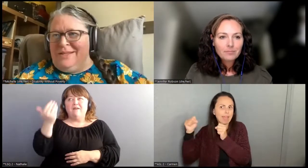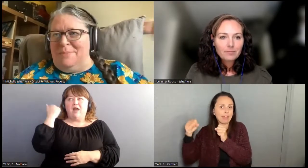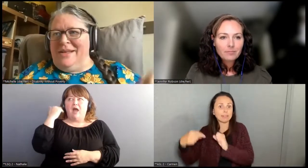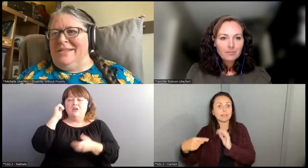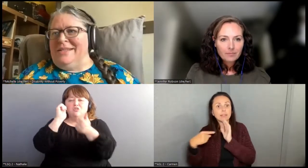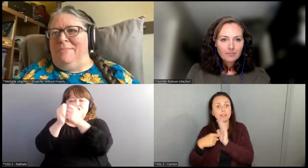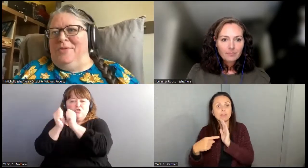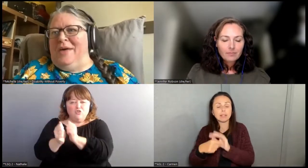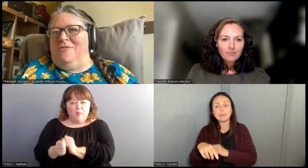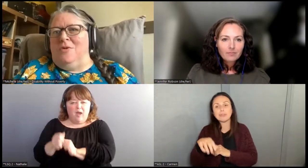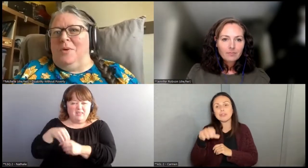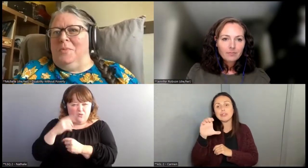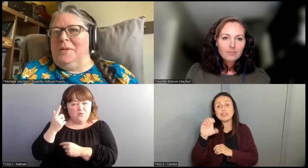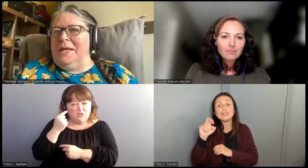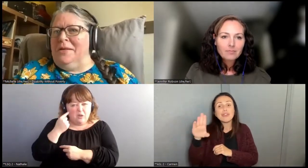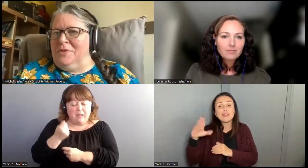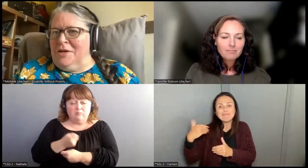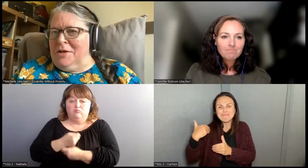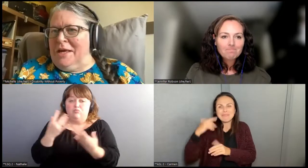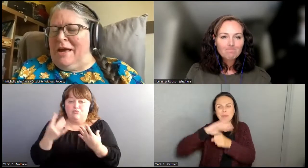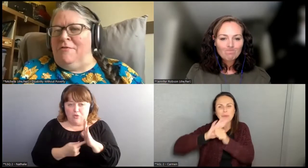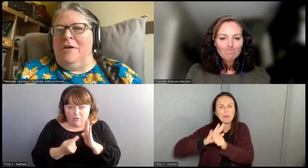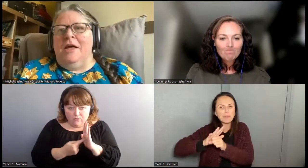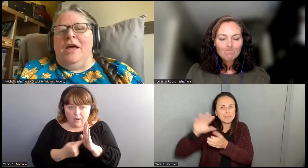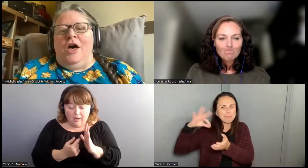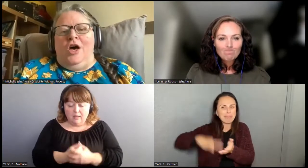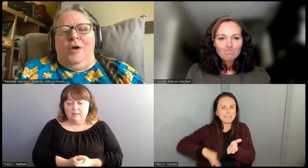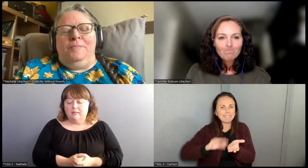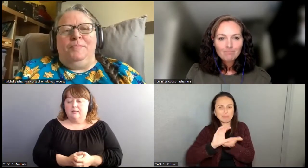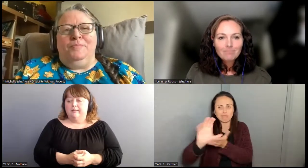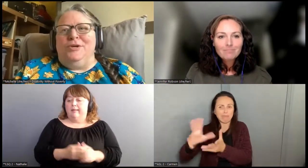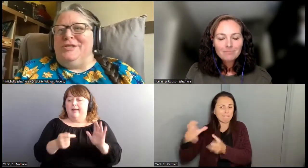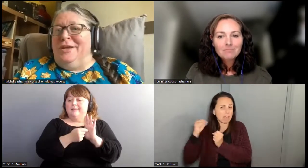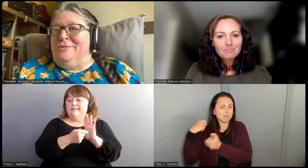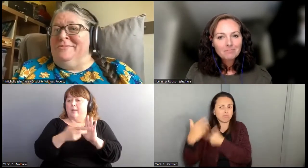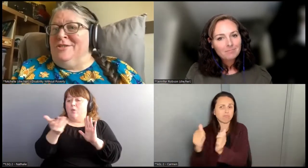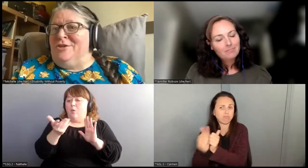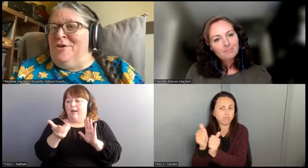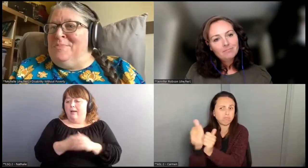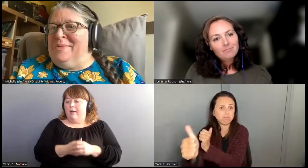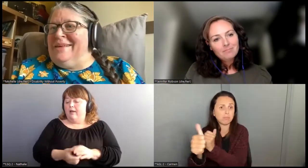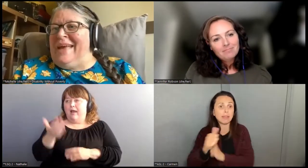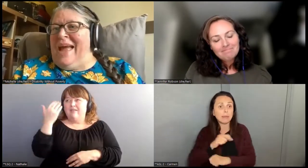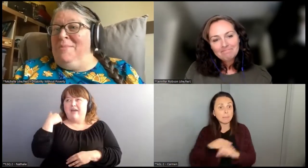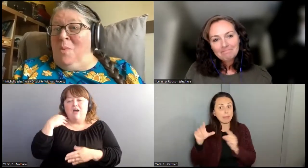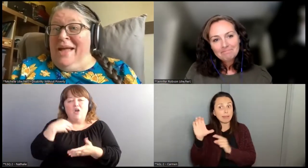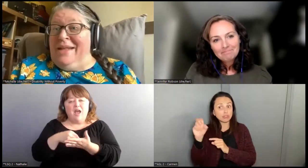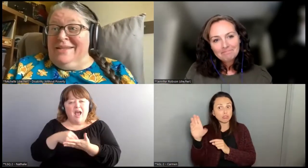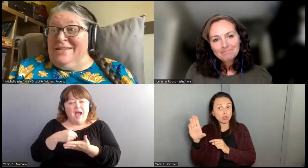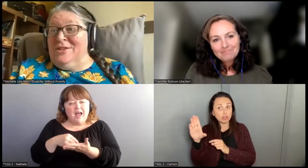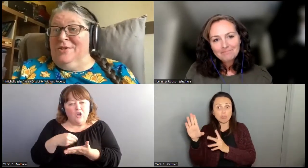IS THE BEST EXAMPLE THAT EVERYONE CAN GIVE. BUT YOU KNOW, CERB CAME AND WENT. IT SERVED